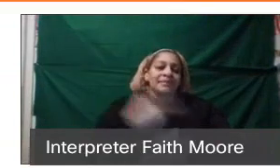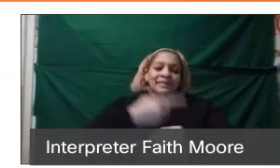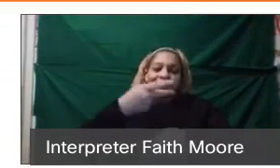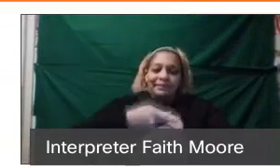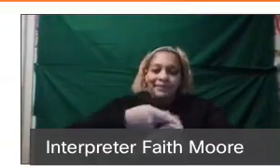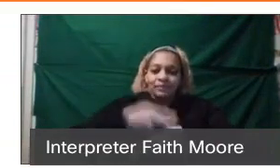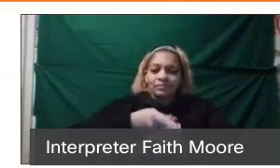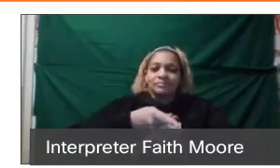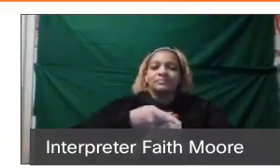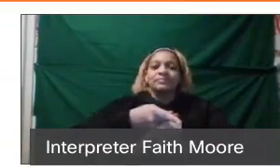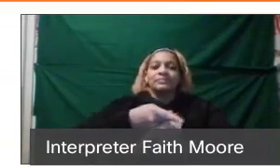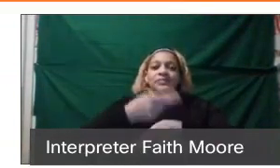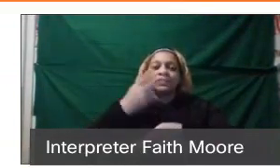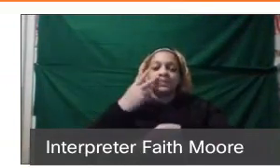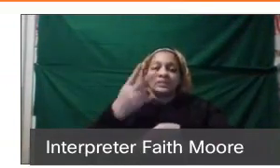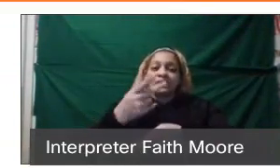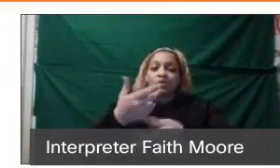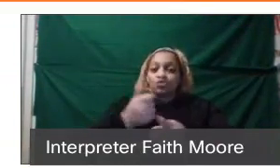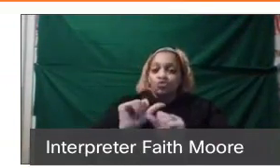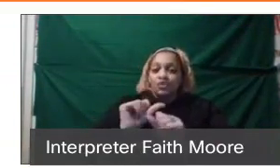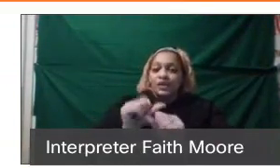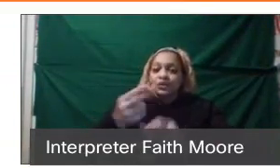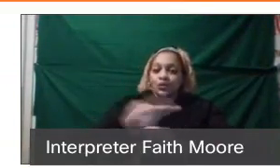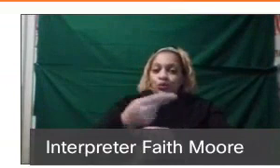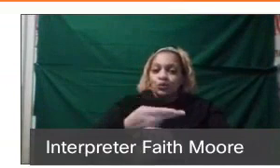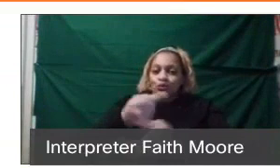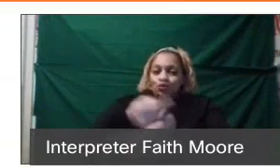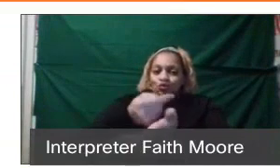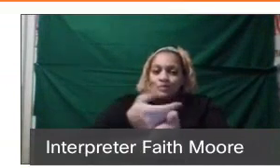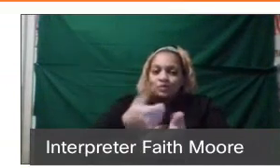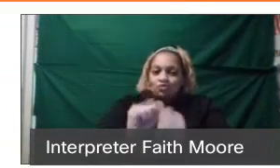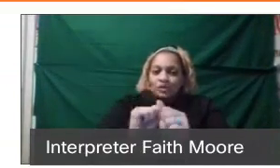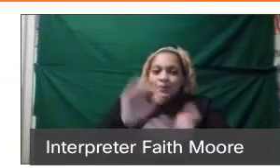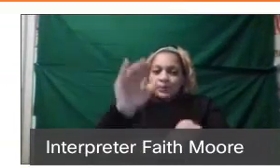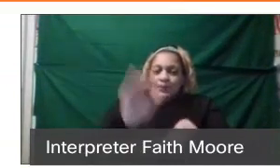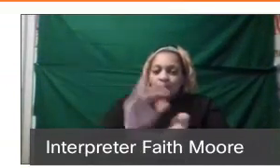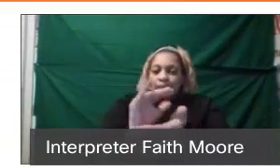Use treatments to mitigate that risk of correlation between the business patrons and the.